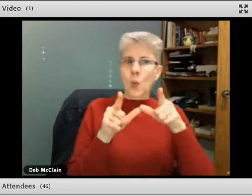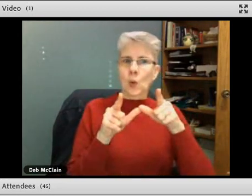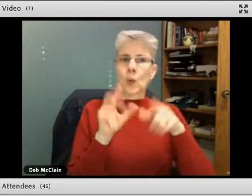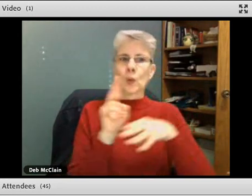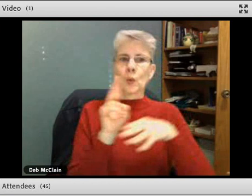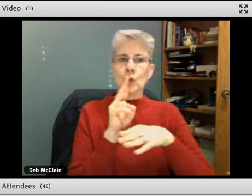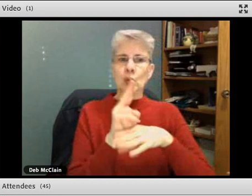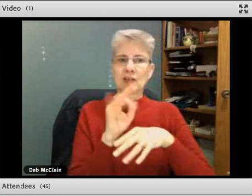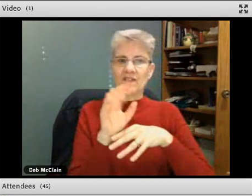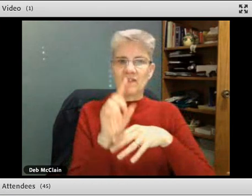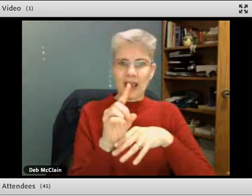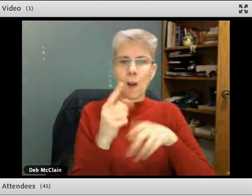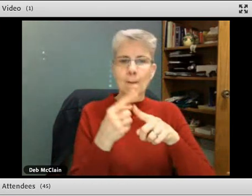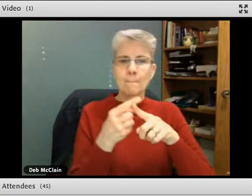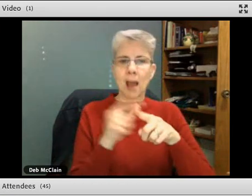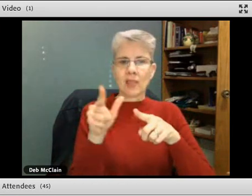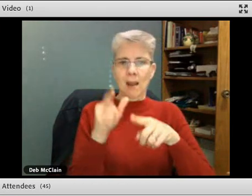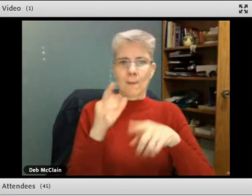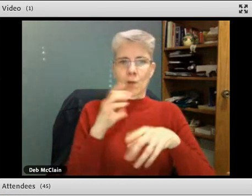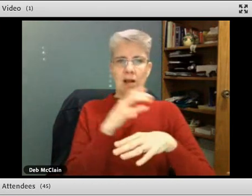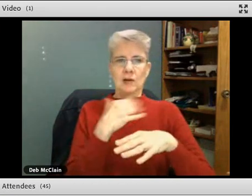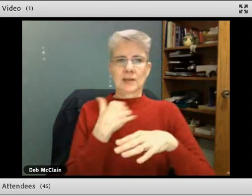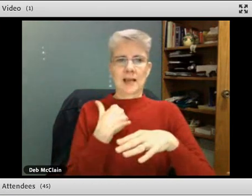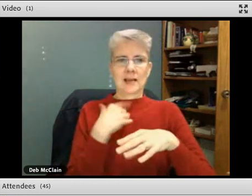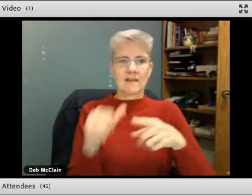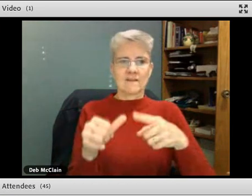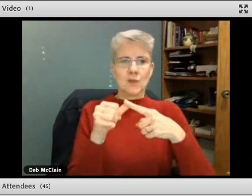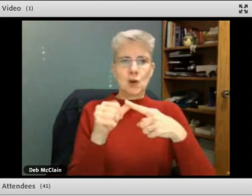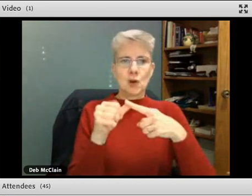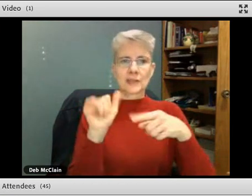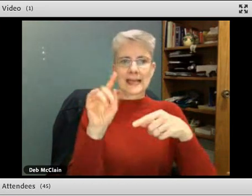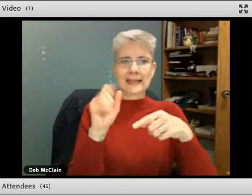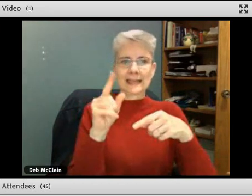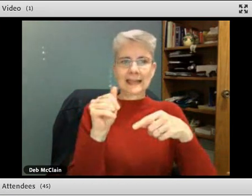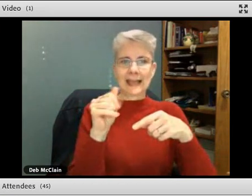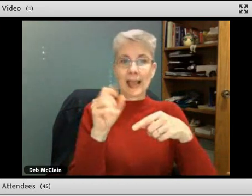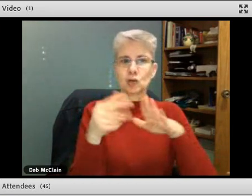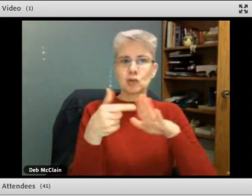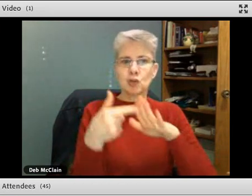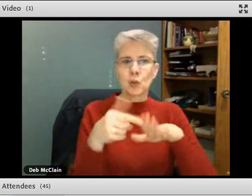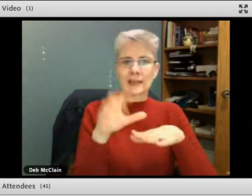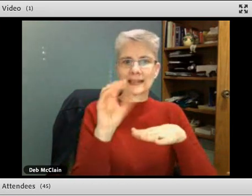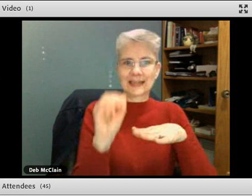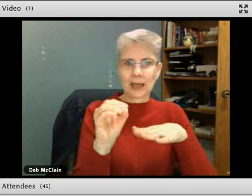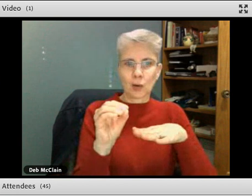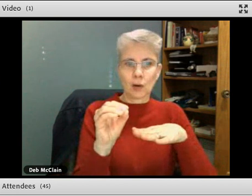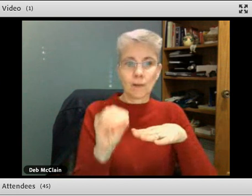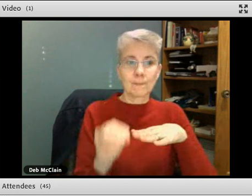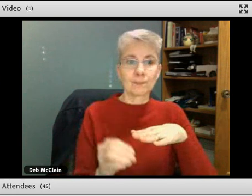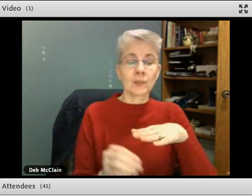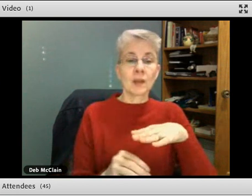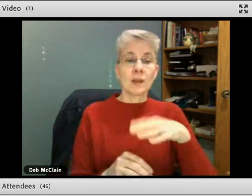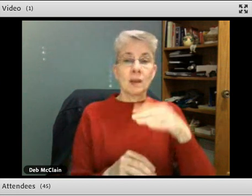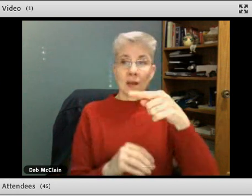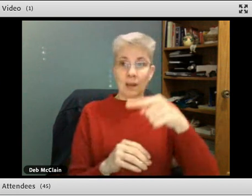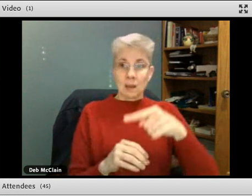has a first indicator zero. This 050 has a first indicator zero and a second of zero.